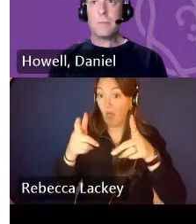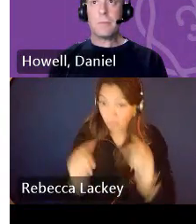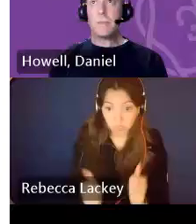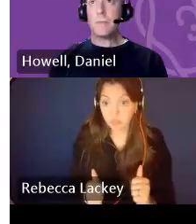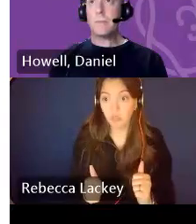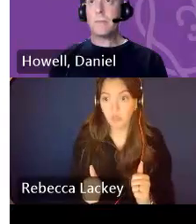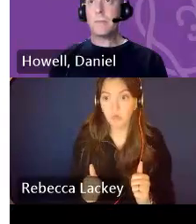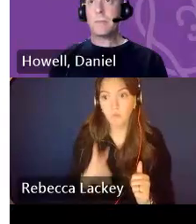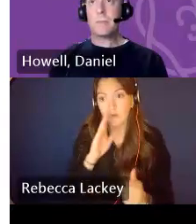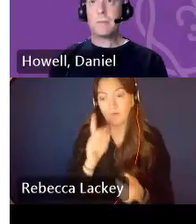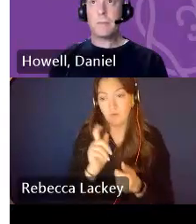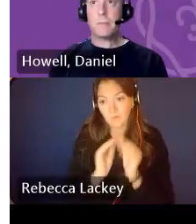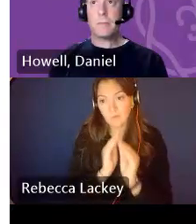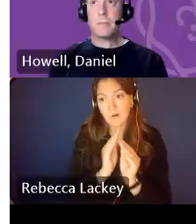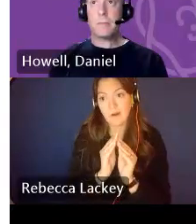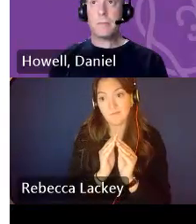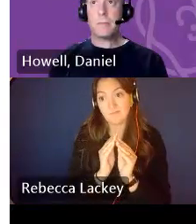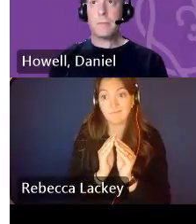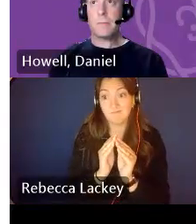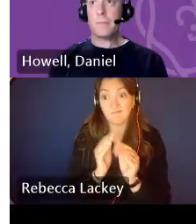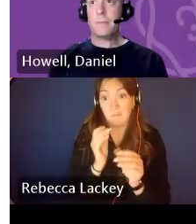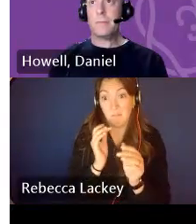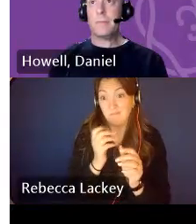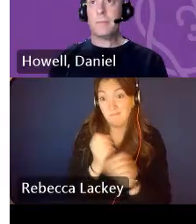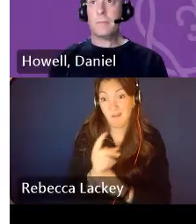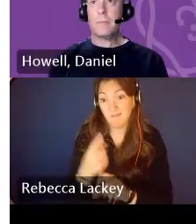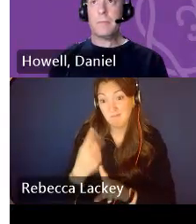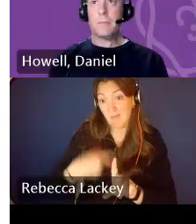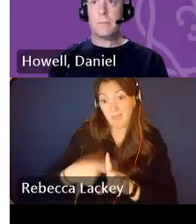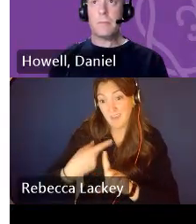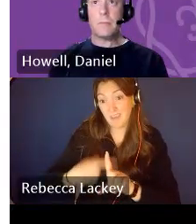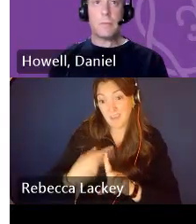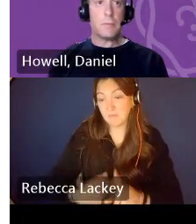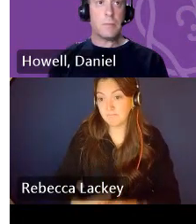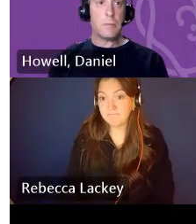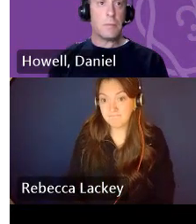going to have to be repair repaired virtually monthly. that that may be